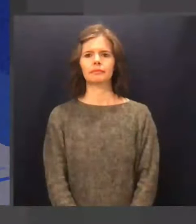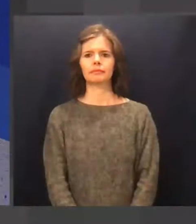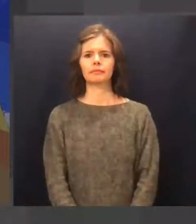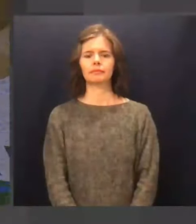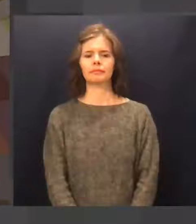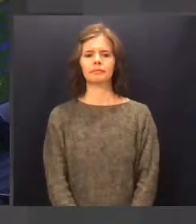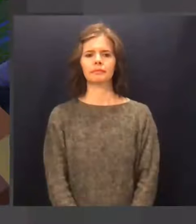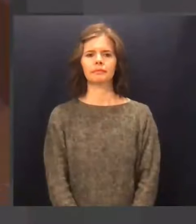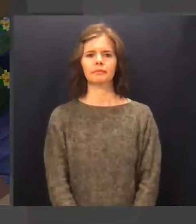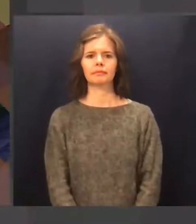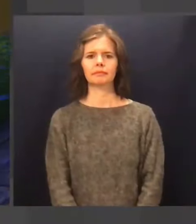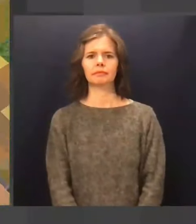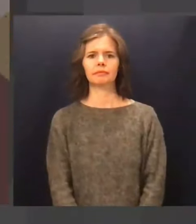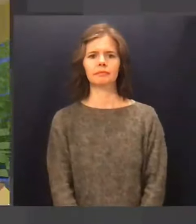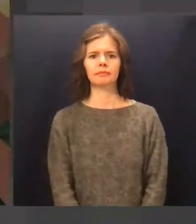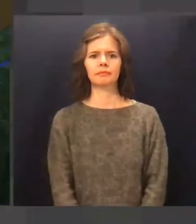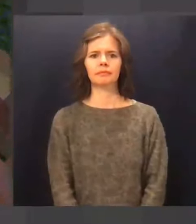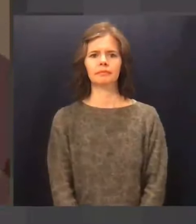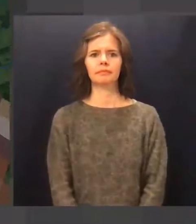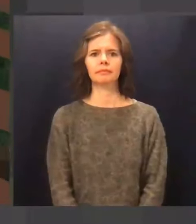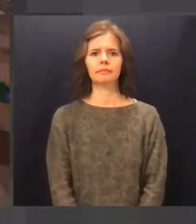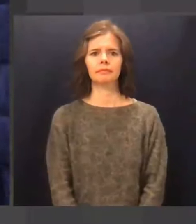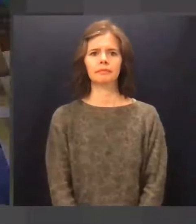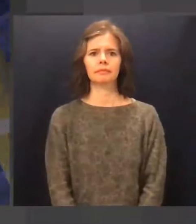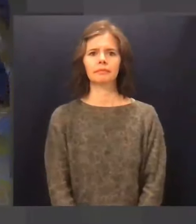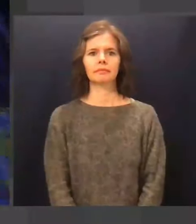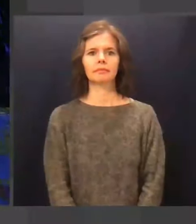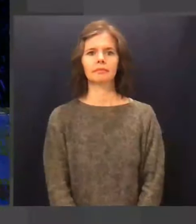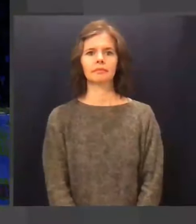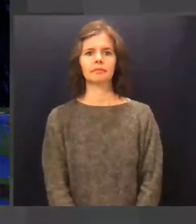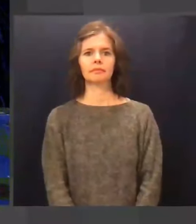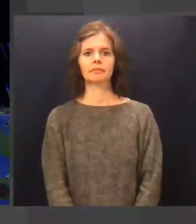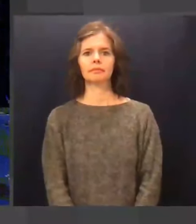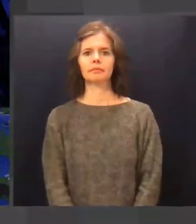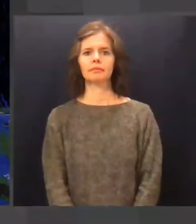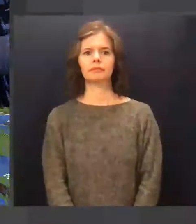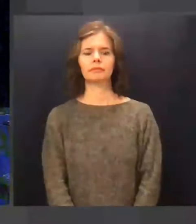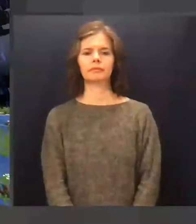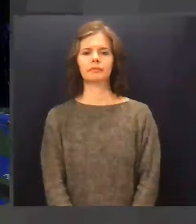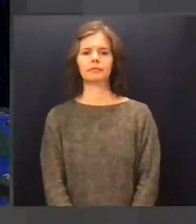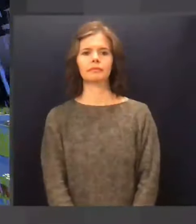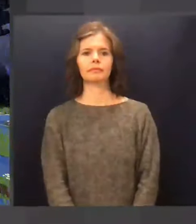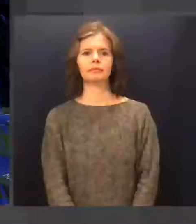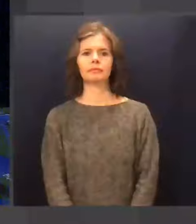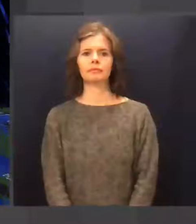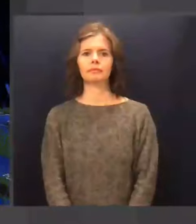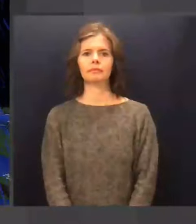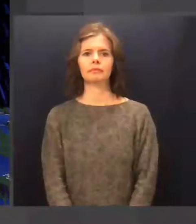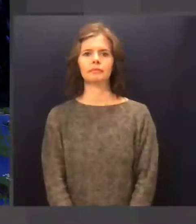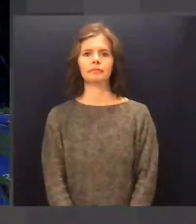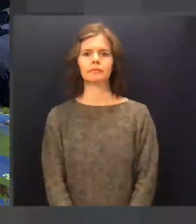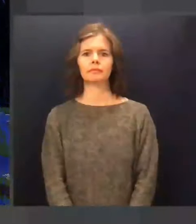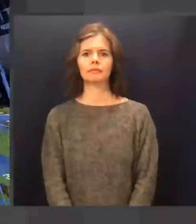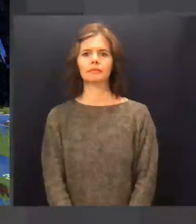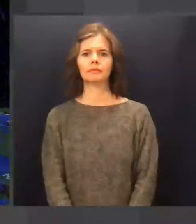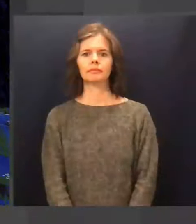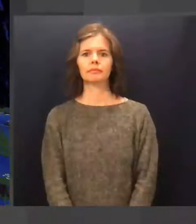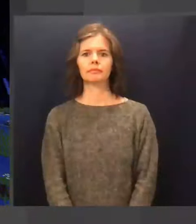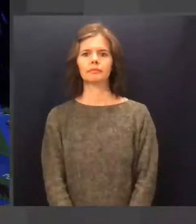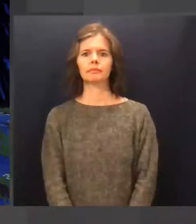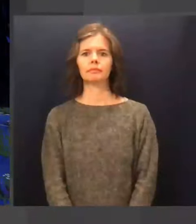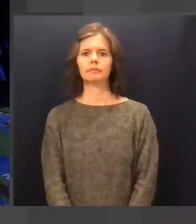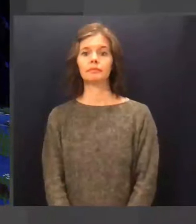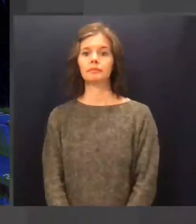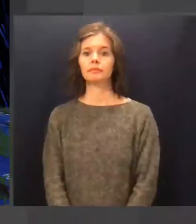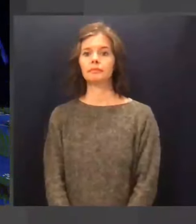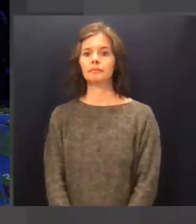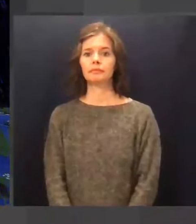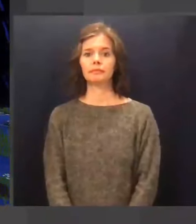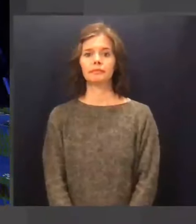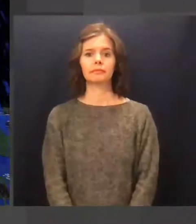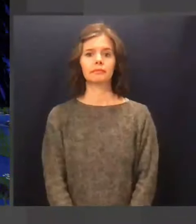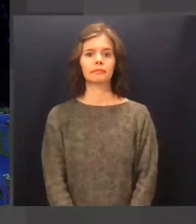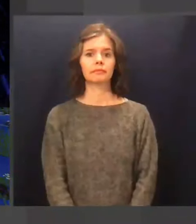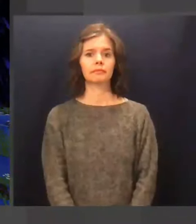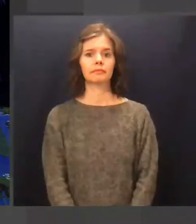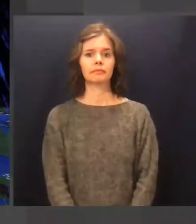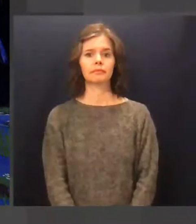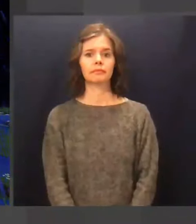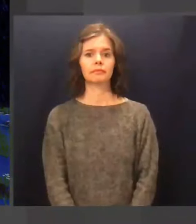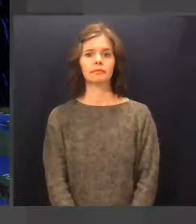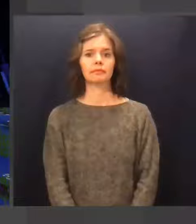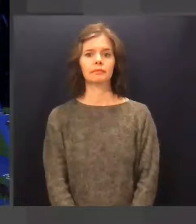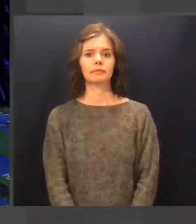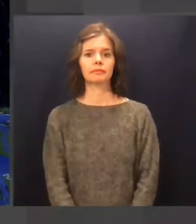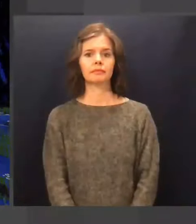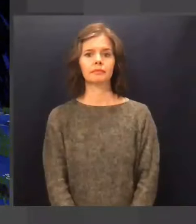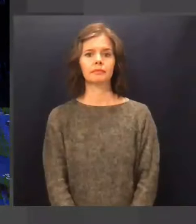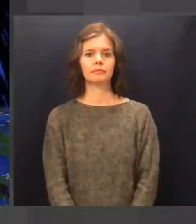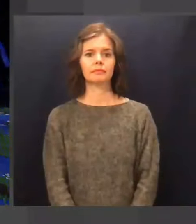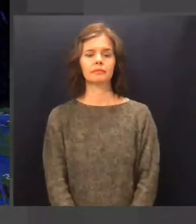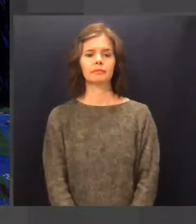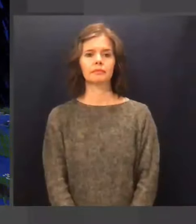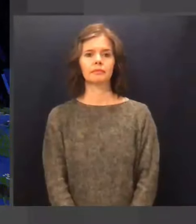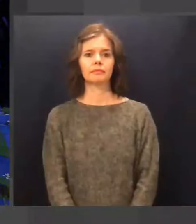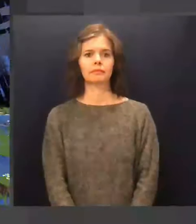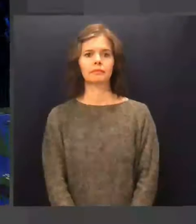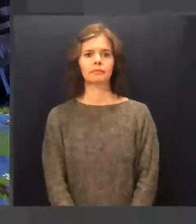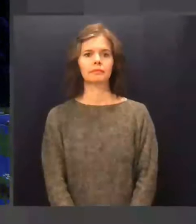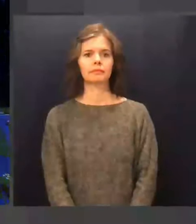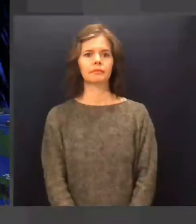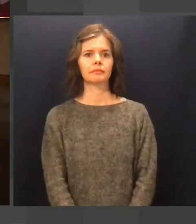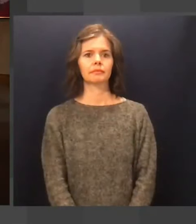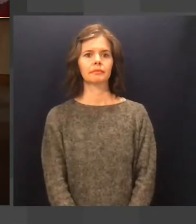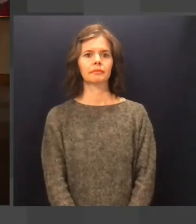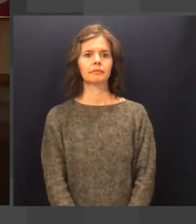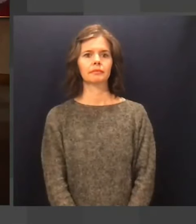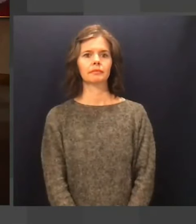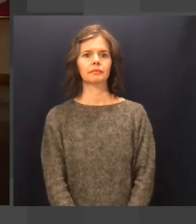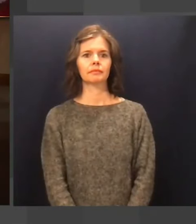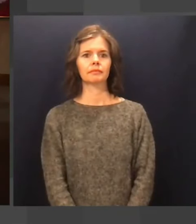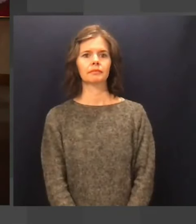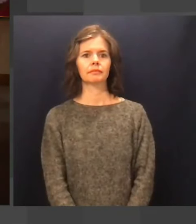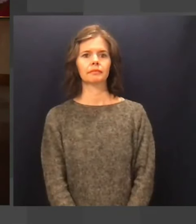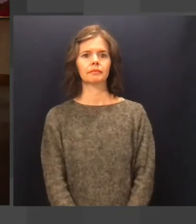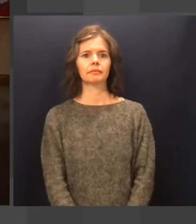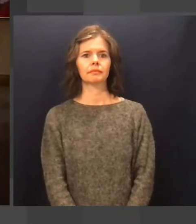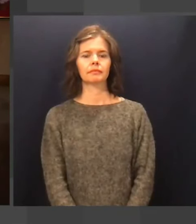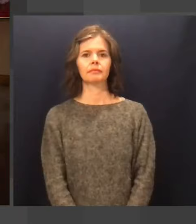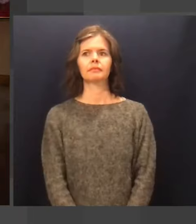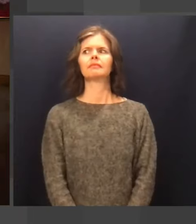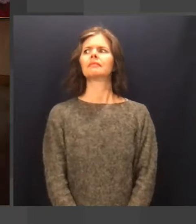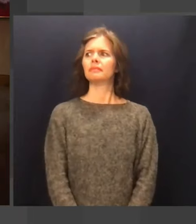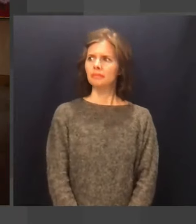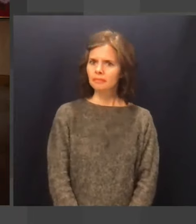[ THUNDER ]